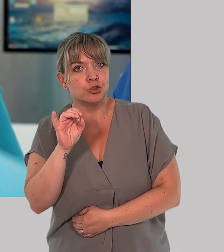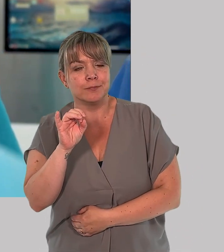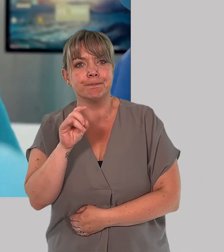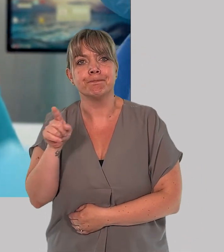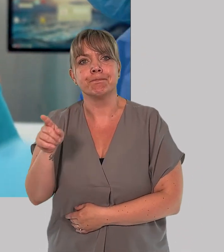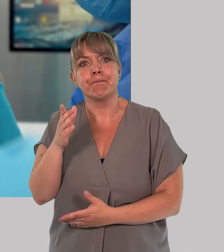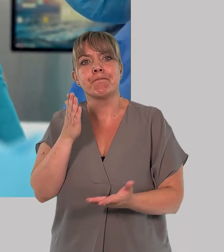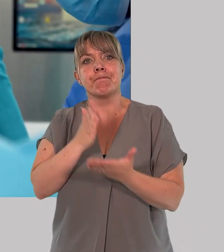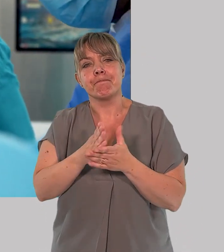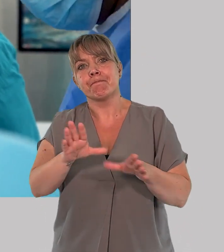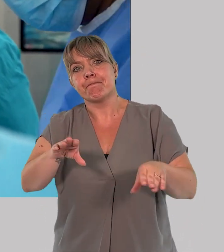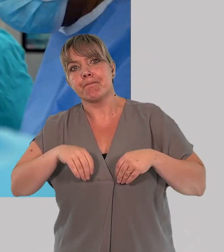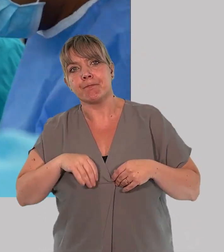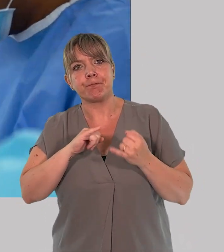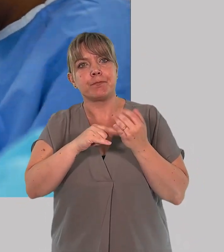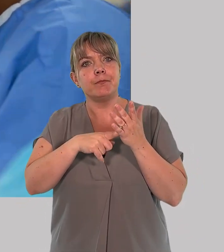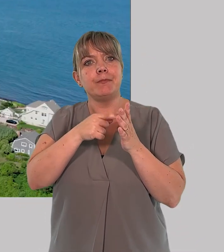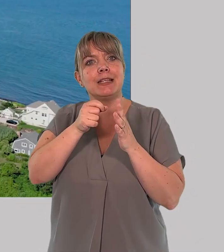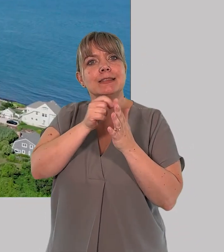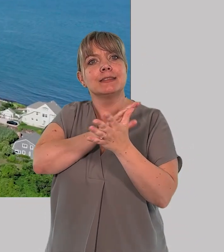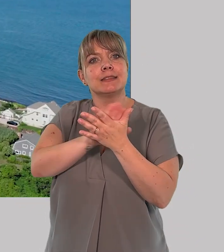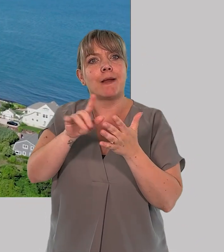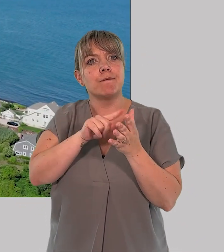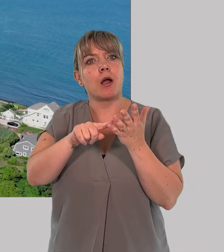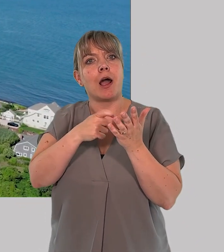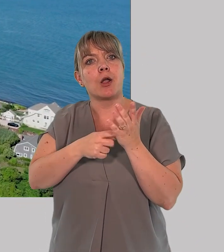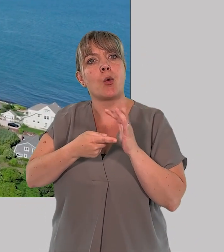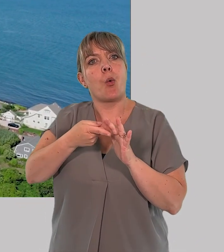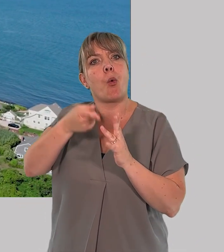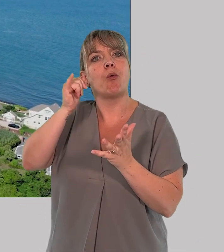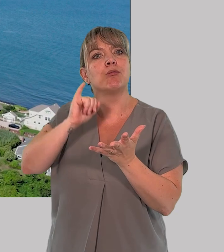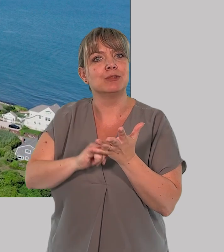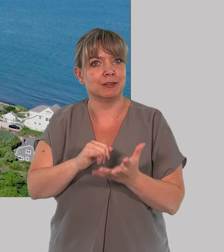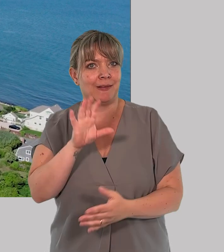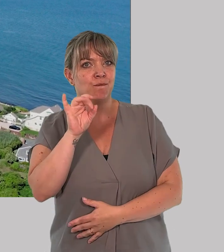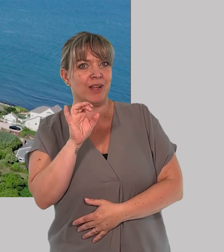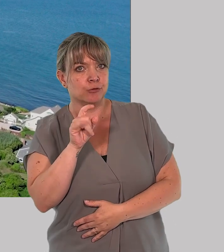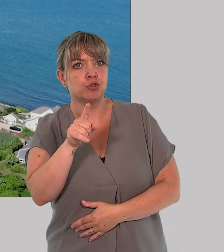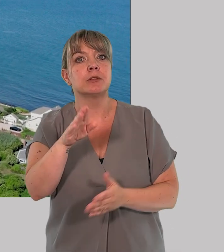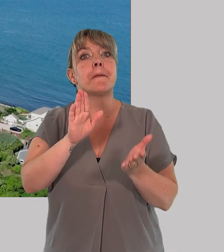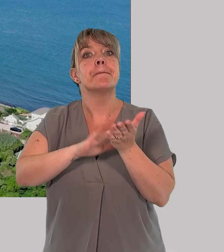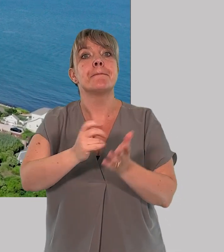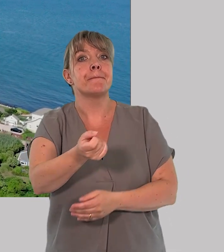including five days in the ICU and the next five months recovering at home. When I went back to